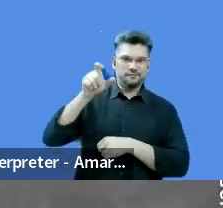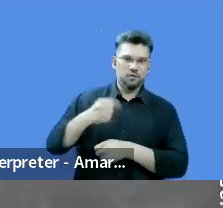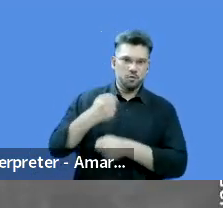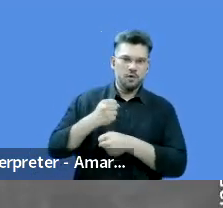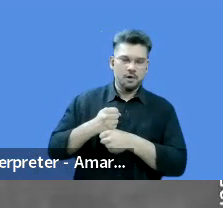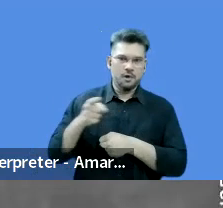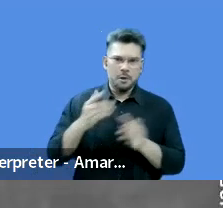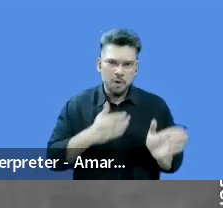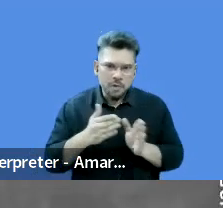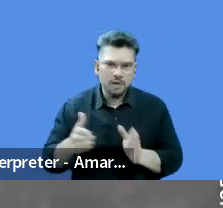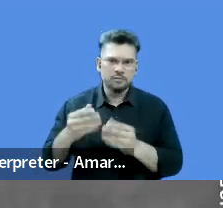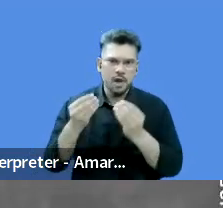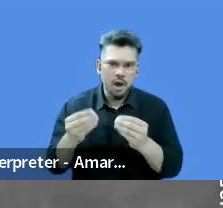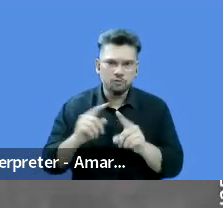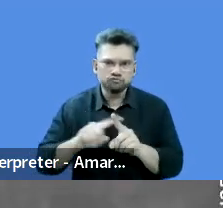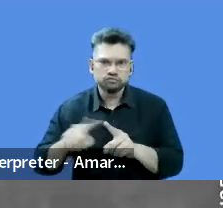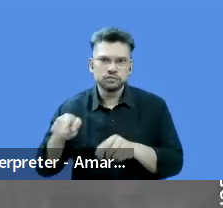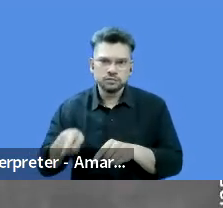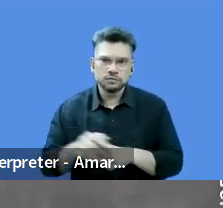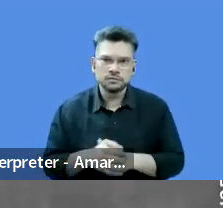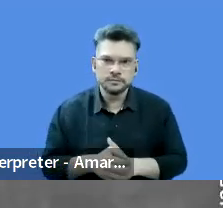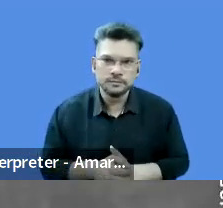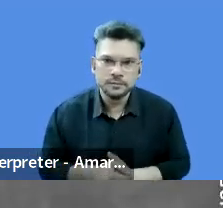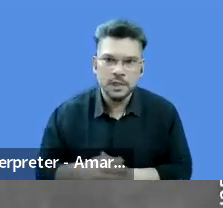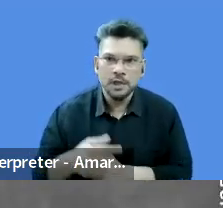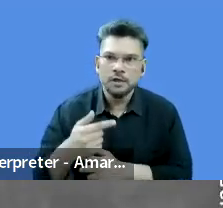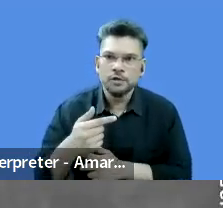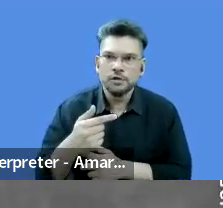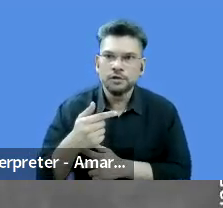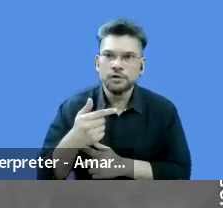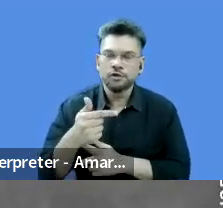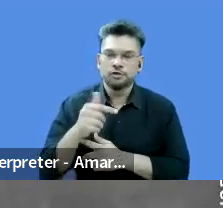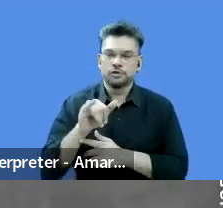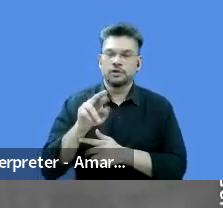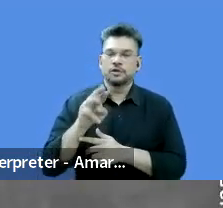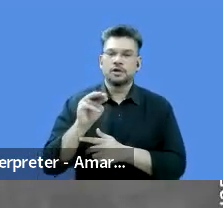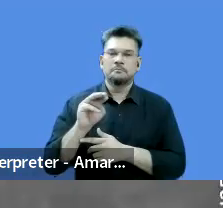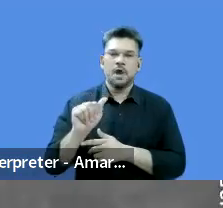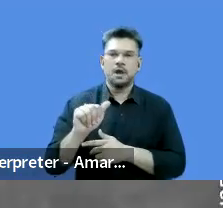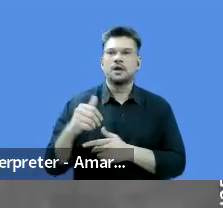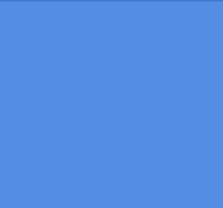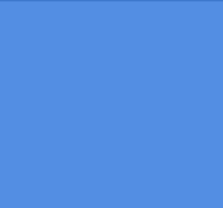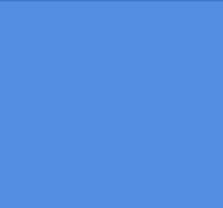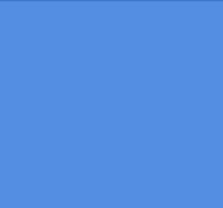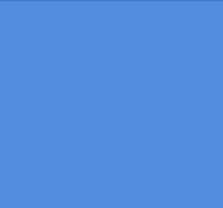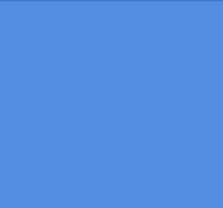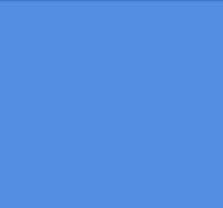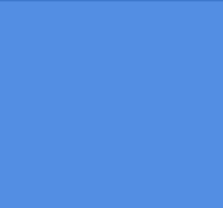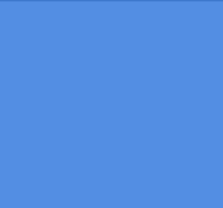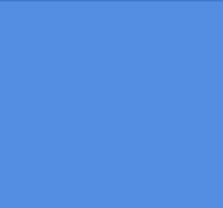go to chief of risk analysis and preparedness of UNICEF , telling us how policy has been transferred into